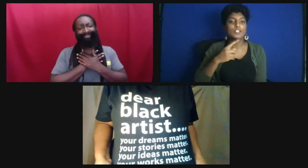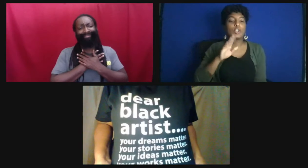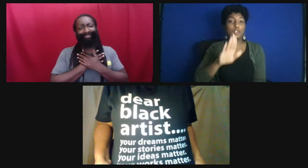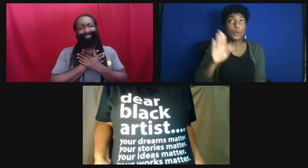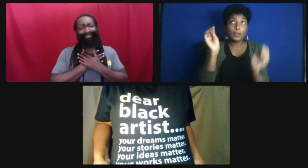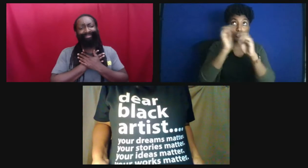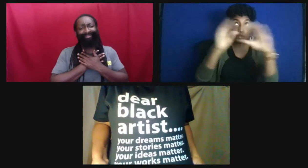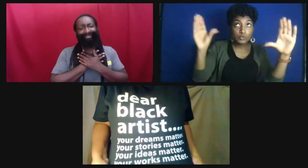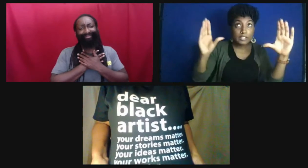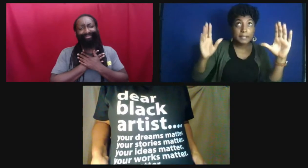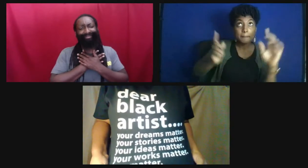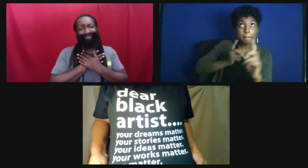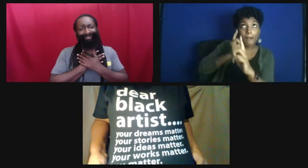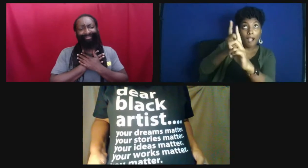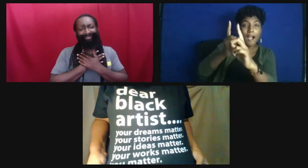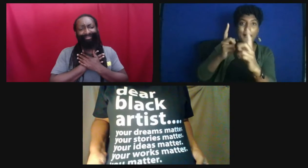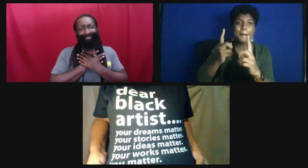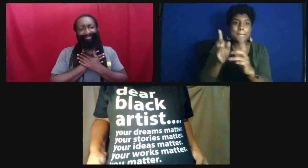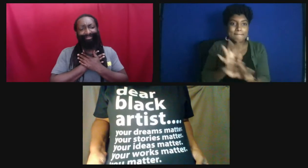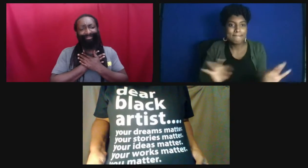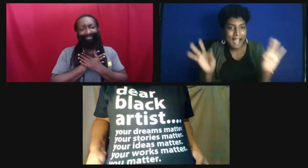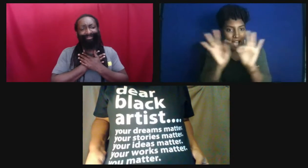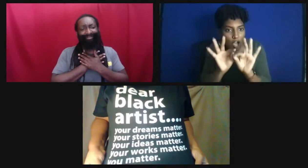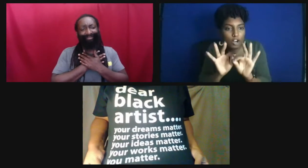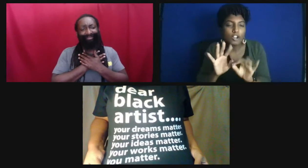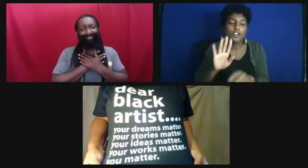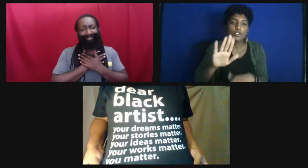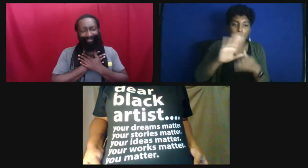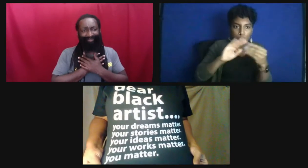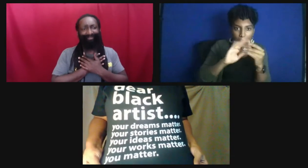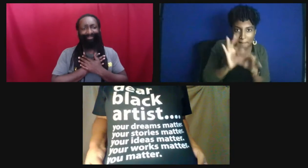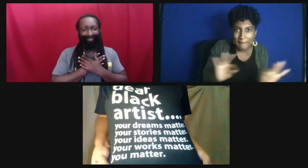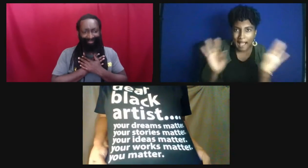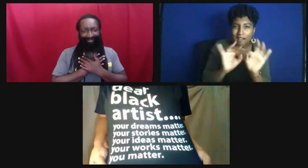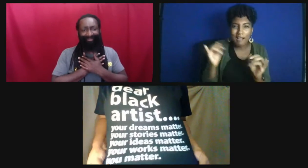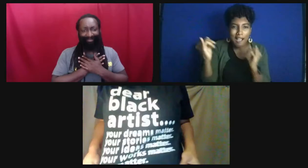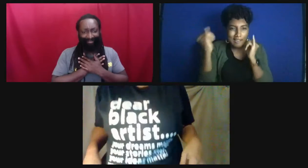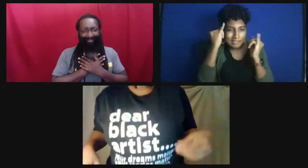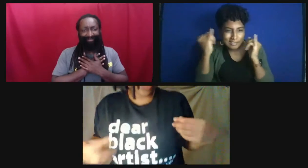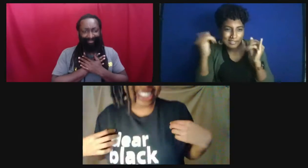your stories matter, your ideas matter, your works matter and you matter".